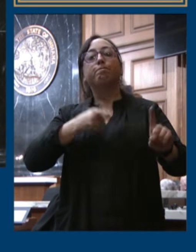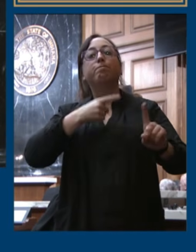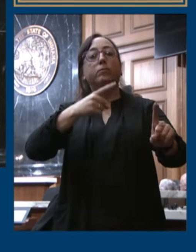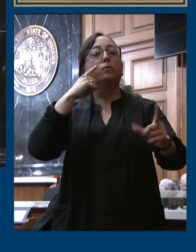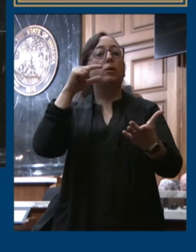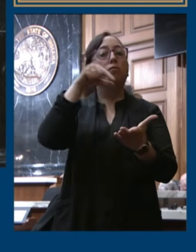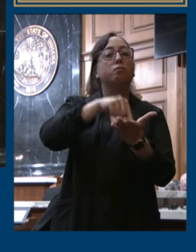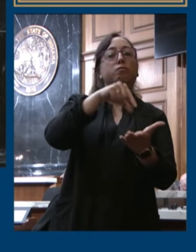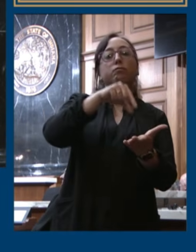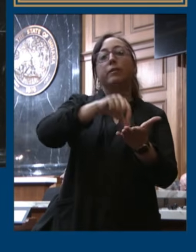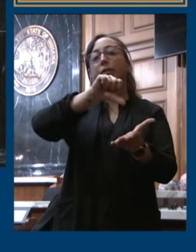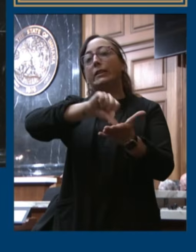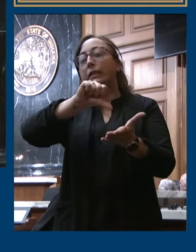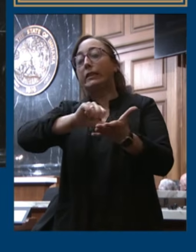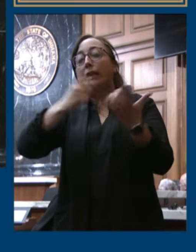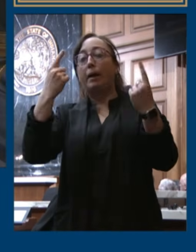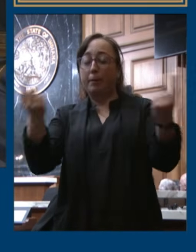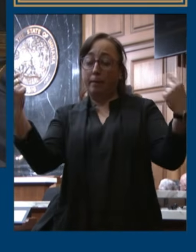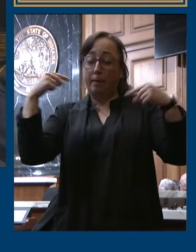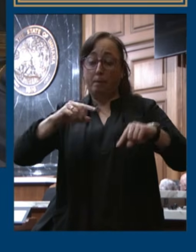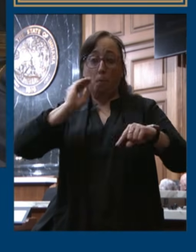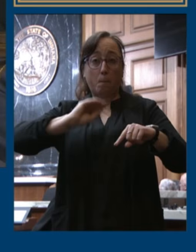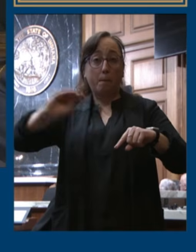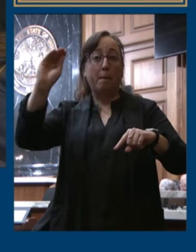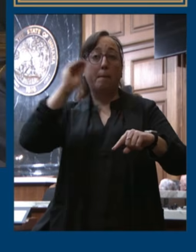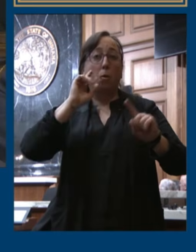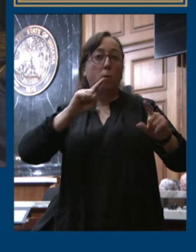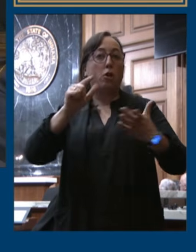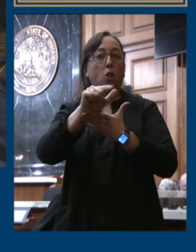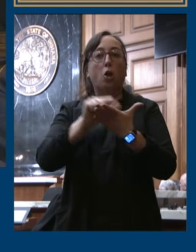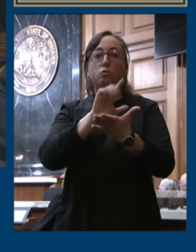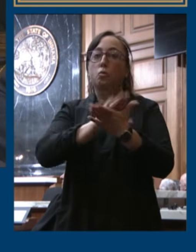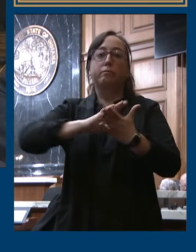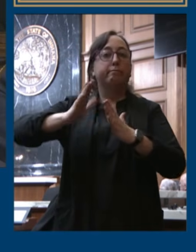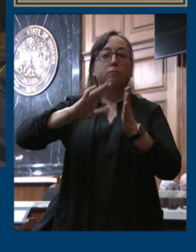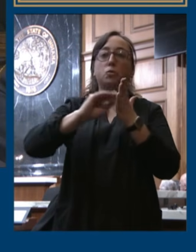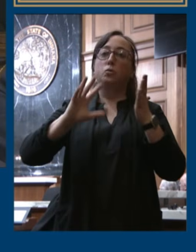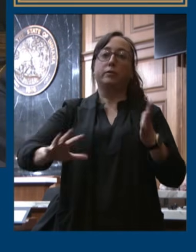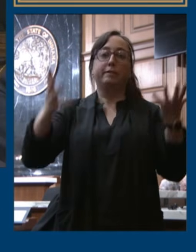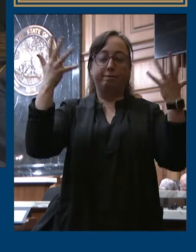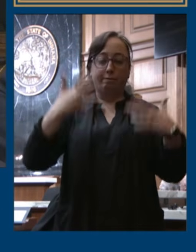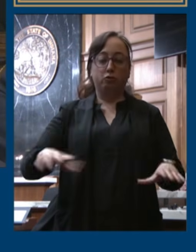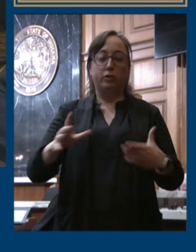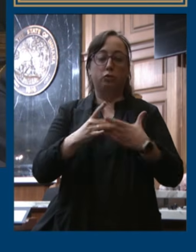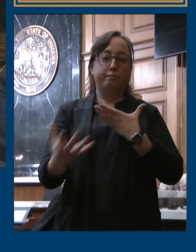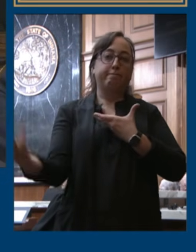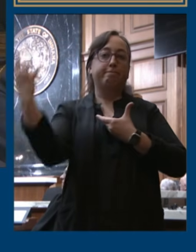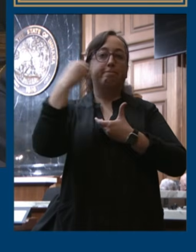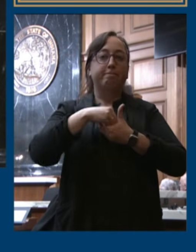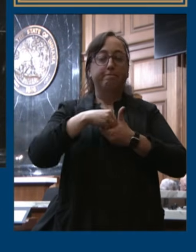IN HIS LAW SCHOOL CLASS. HE BROUGHT THAT LEADERSHIP GROUNDED IN INTEGRITY, HUMILITY, AND PURPOSE TO THE COURTS.